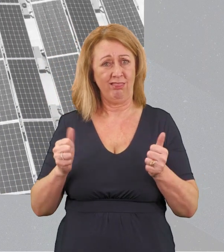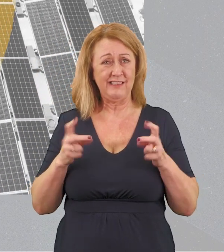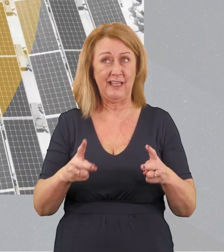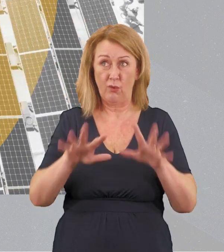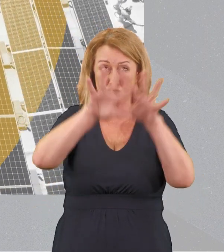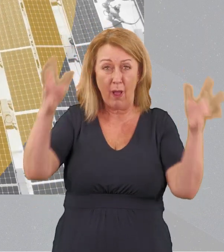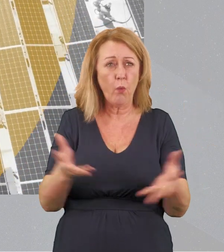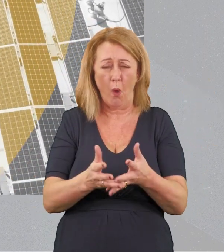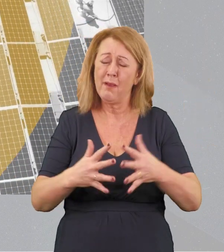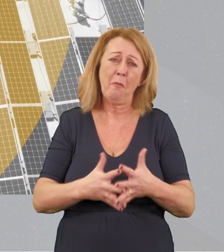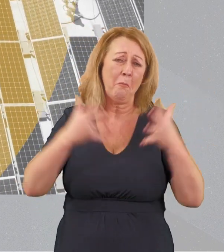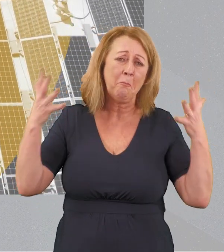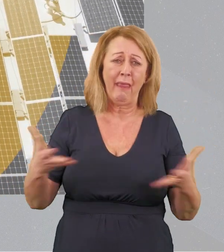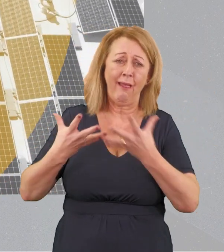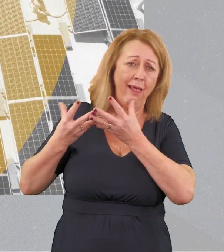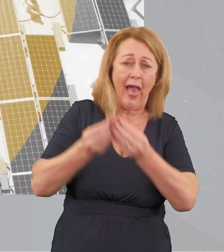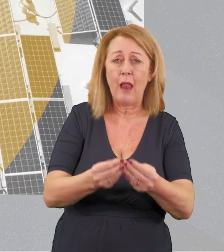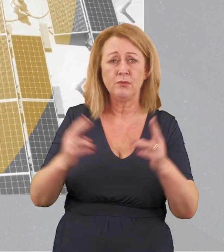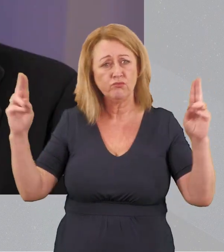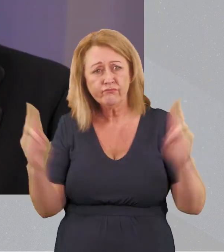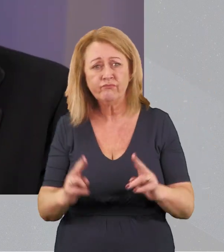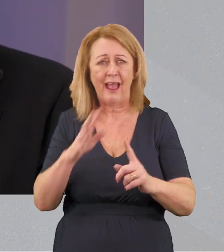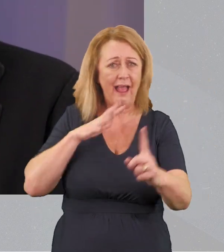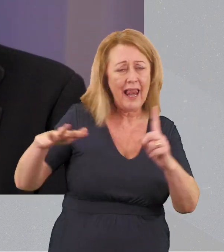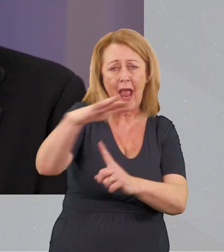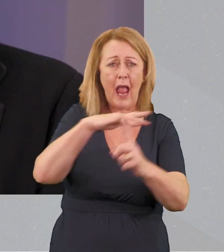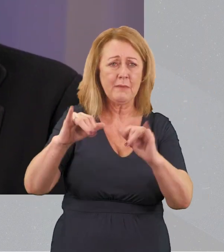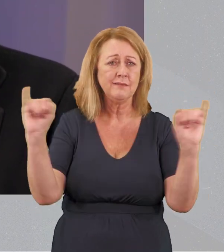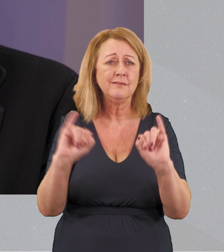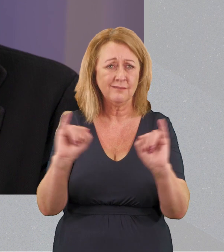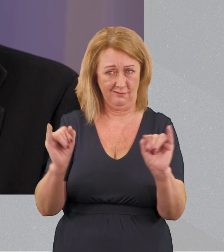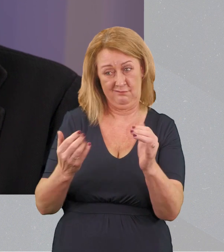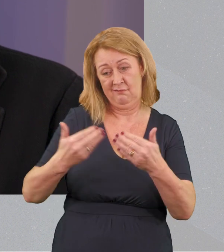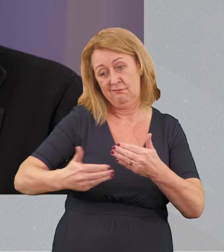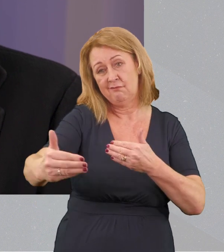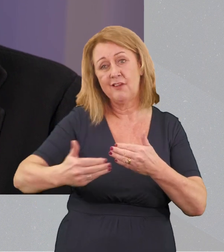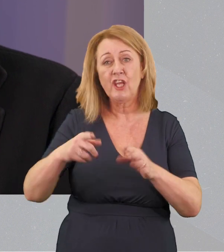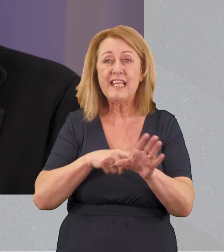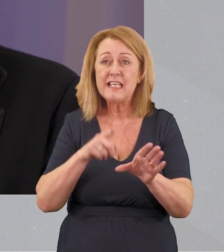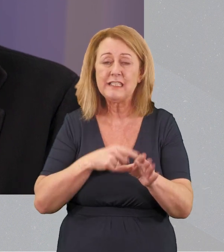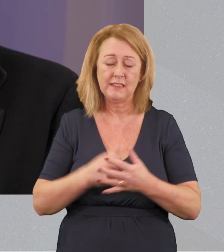that would make a massive contribution to reducing the threat from the climate emergency in the coming years.